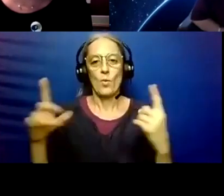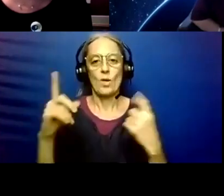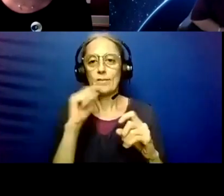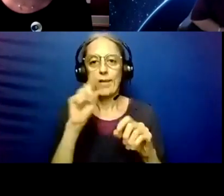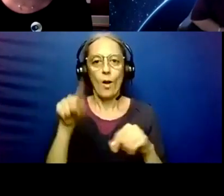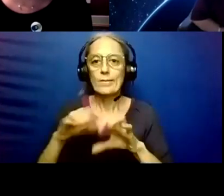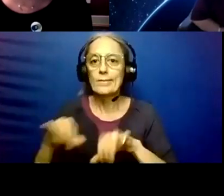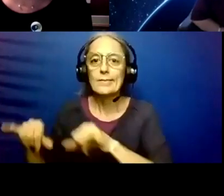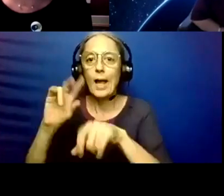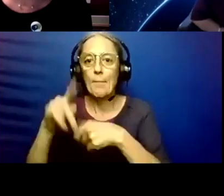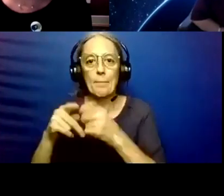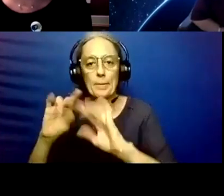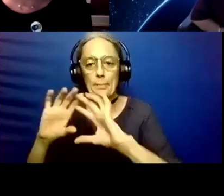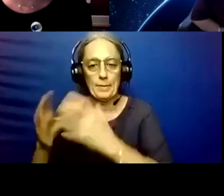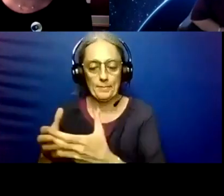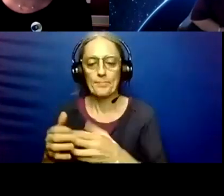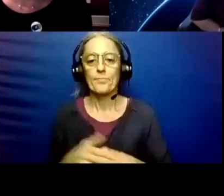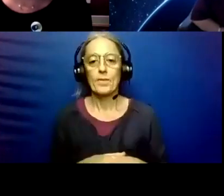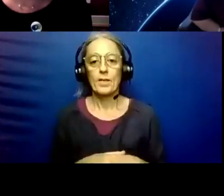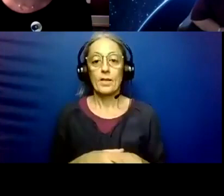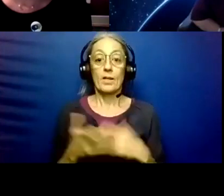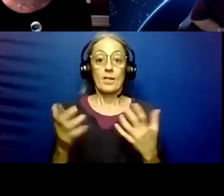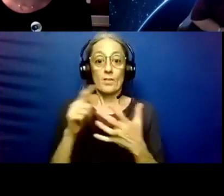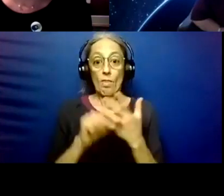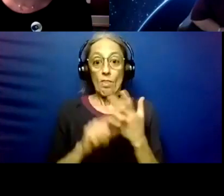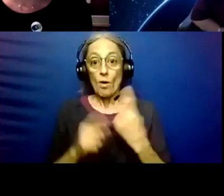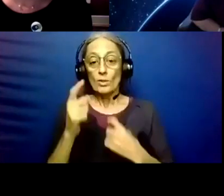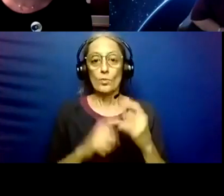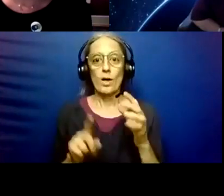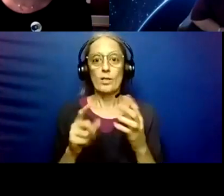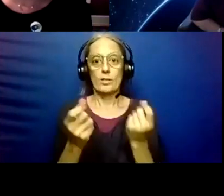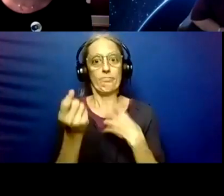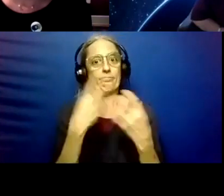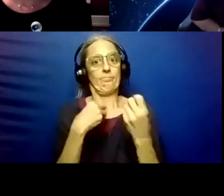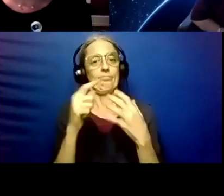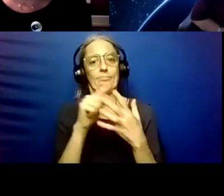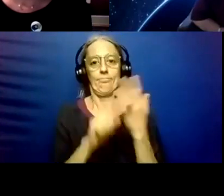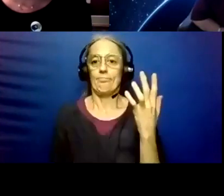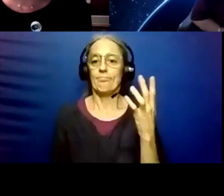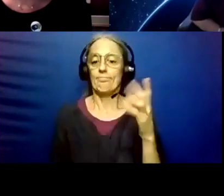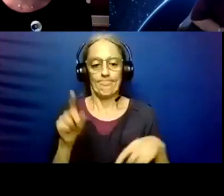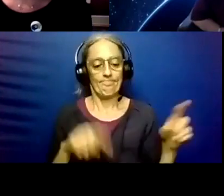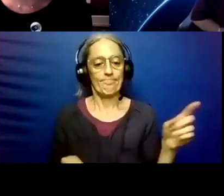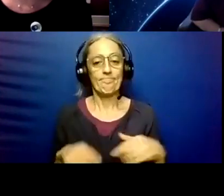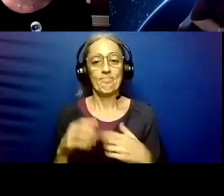in terms of questions that were received. They received questions about going to college, questions